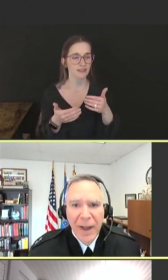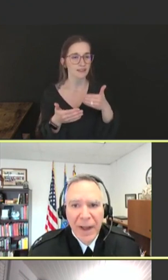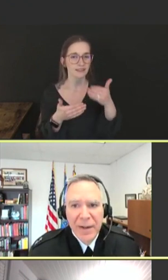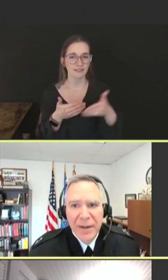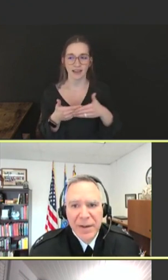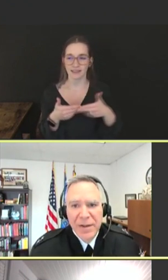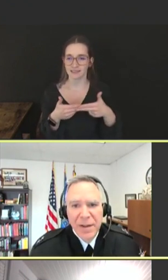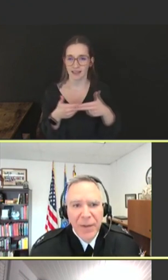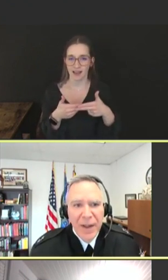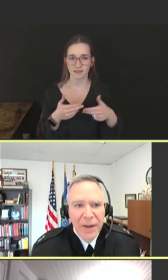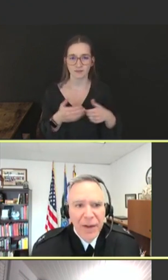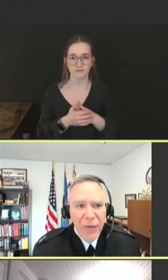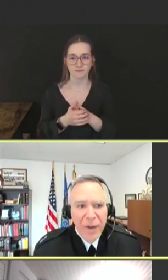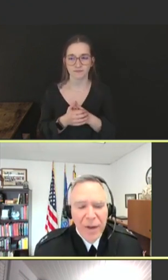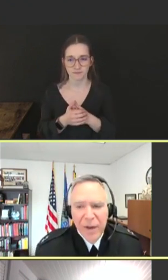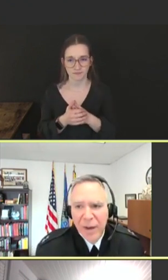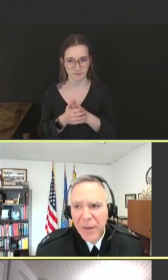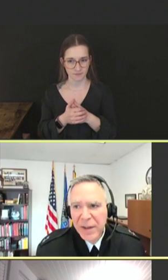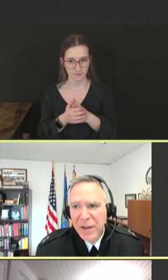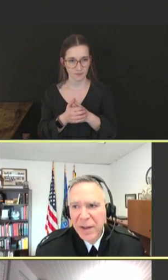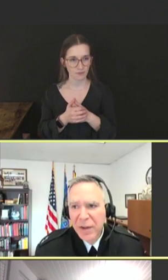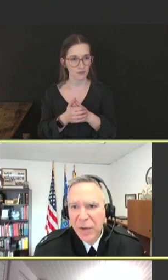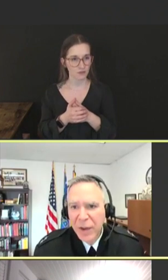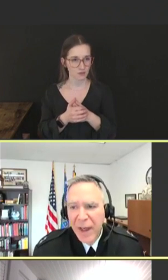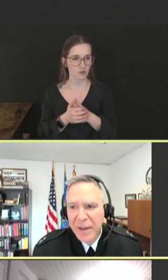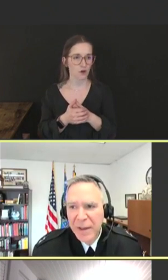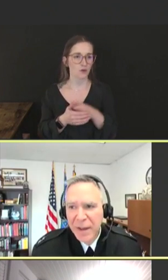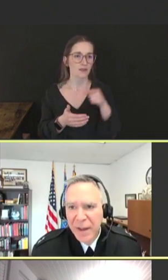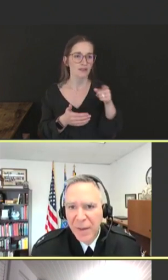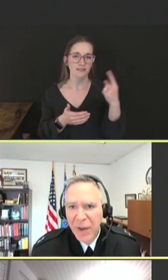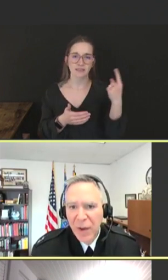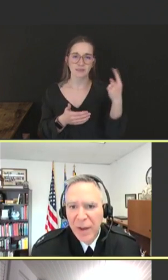And this is something, I think, for the committee to look at and comment on,